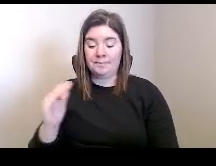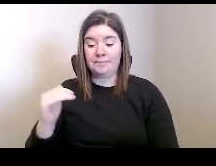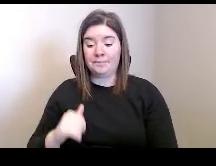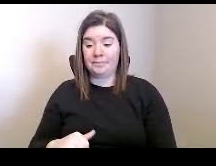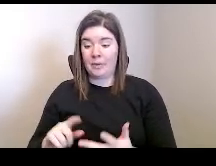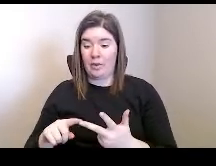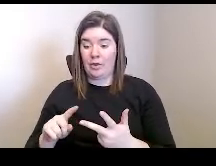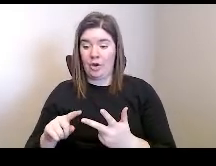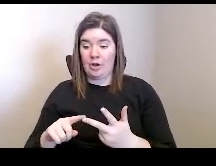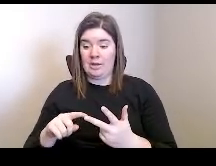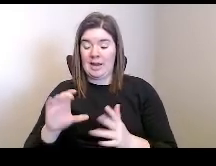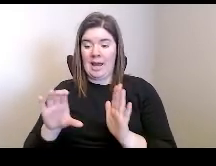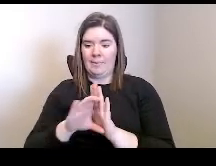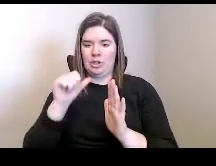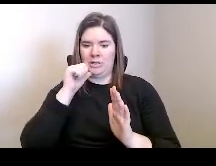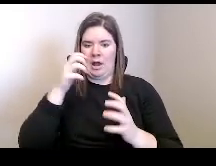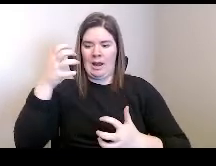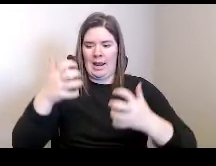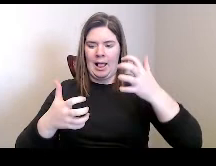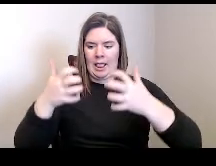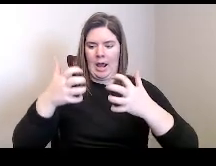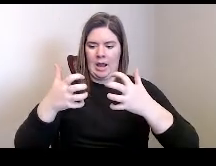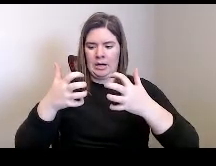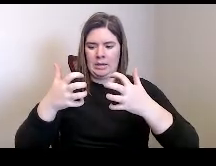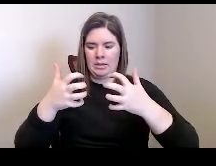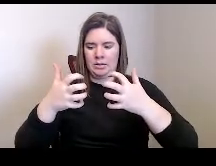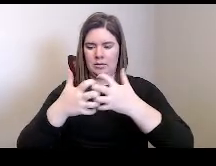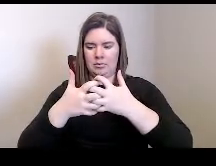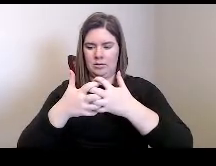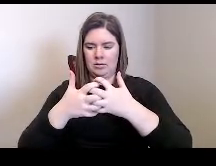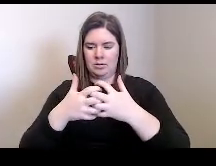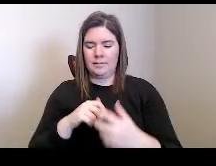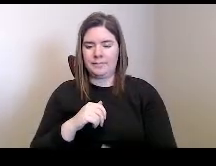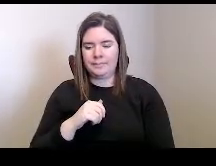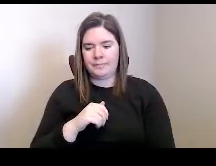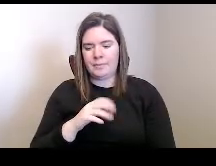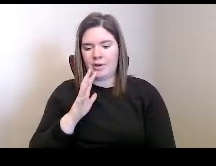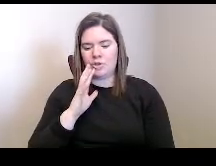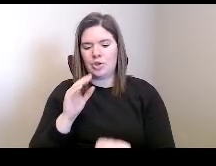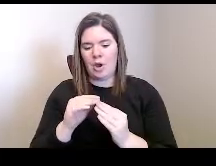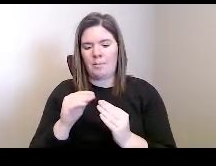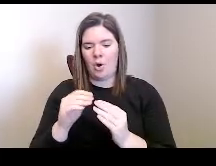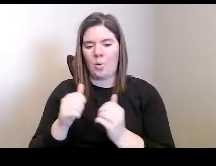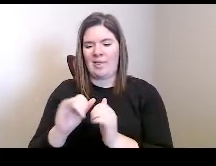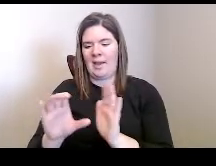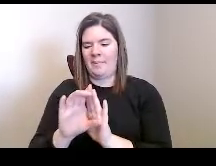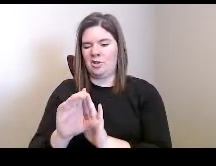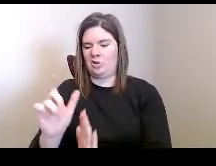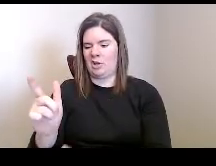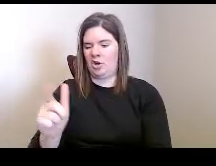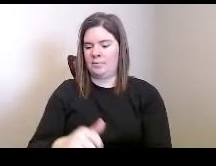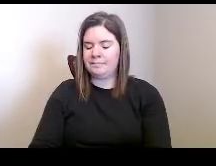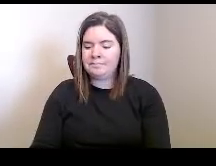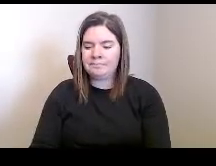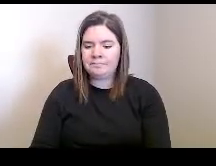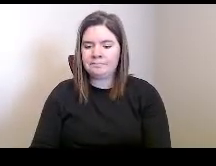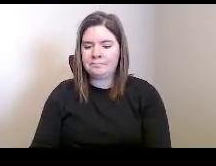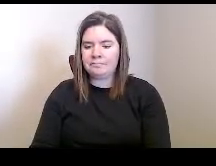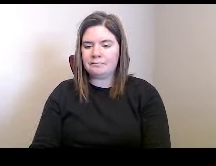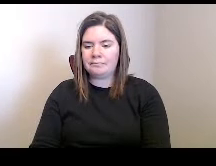is the next thing it's got. We'll talk more about that with images. Those are the errors it's found. So you definitely want to make